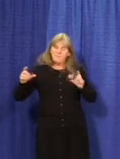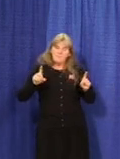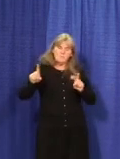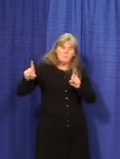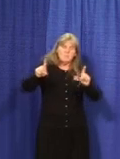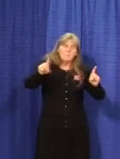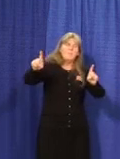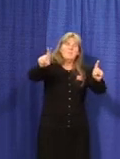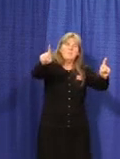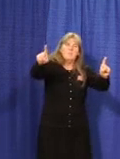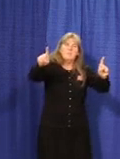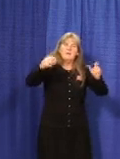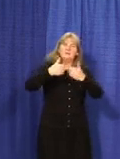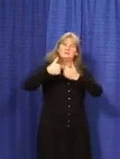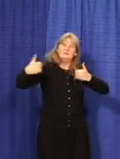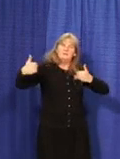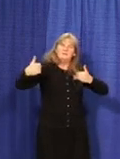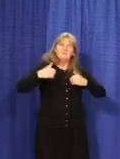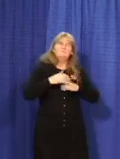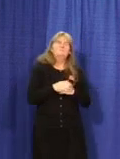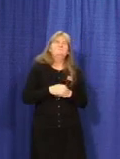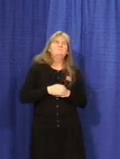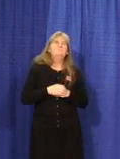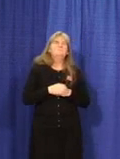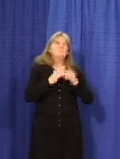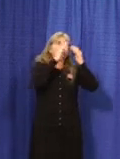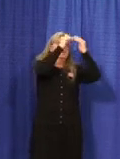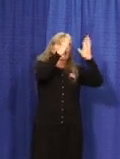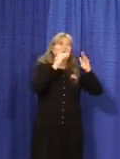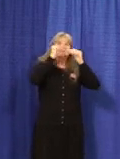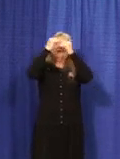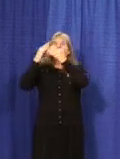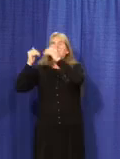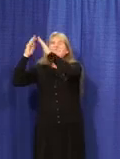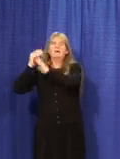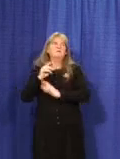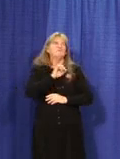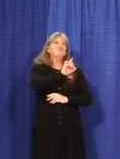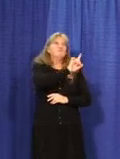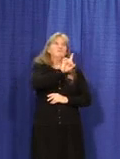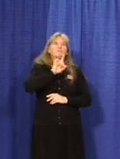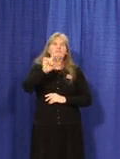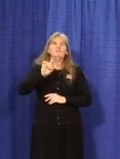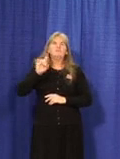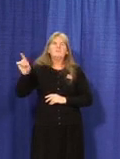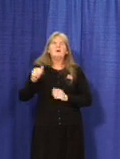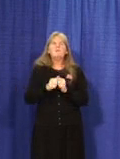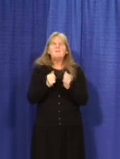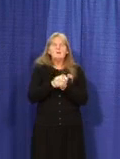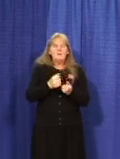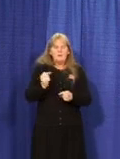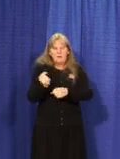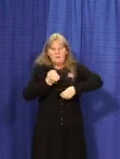Going from house to house, as on the website, I encourage you do bring a broom, a sword, or